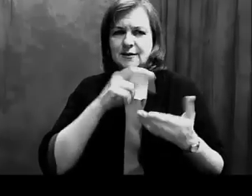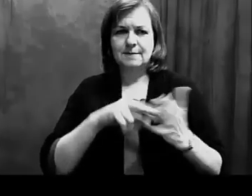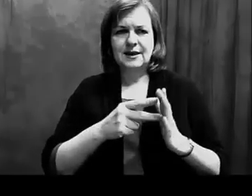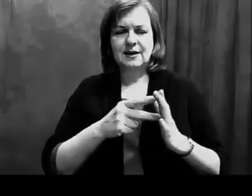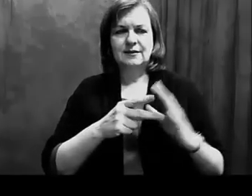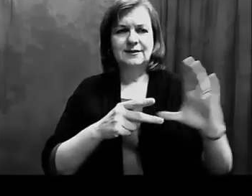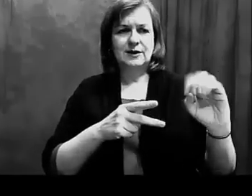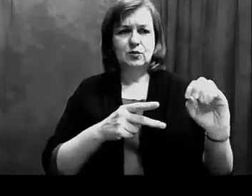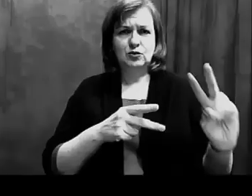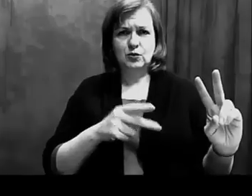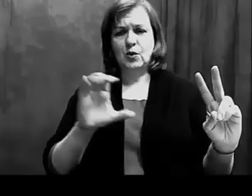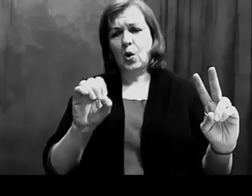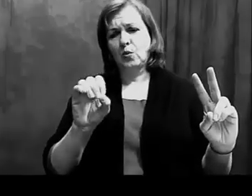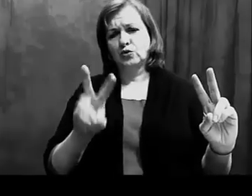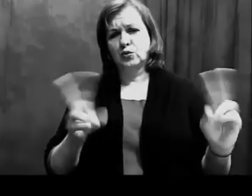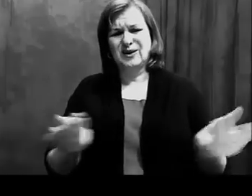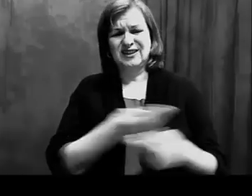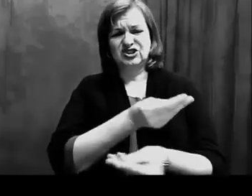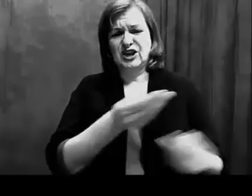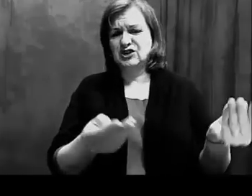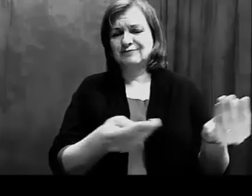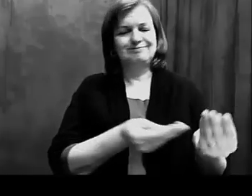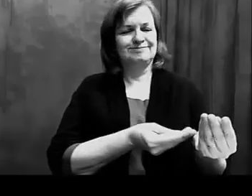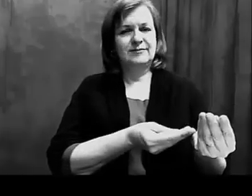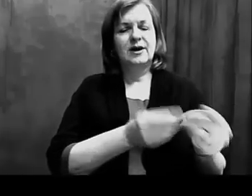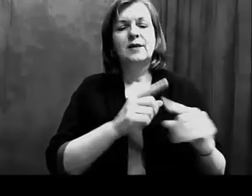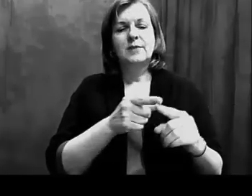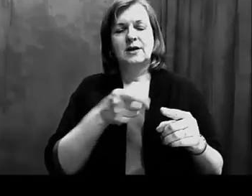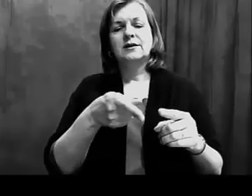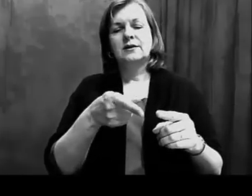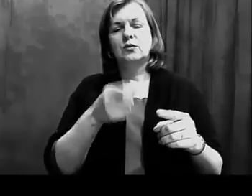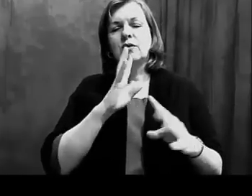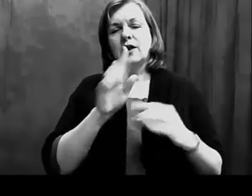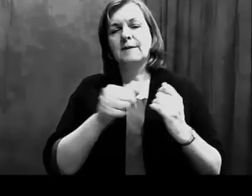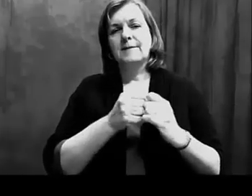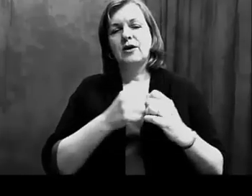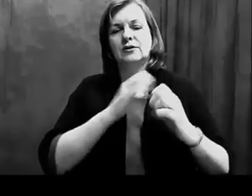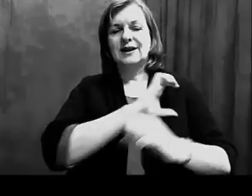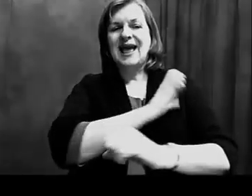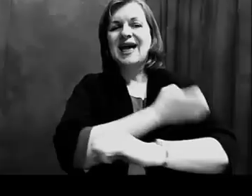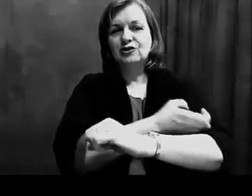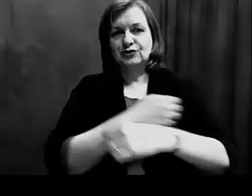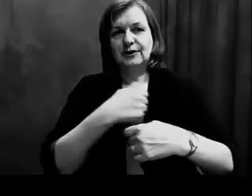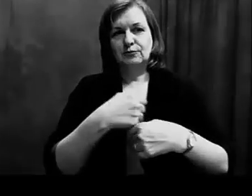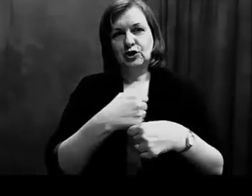02 - CO2 exchange instead we've gotta talk about energy production